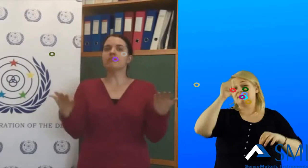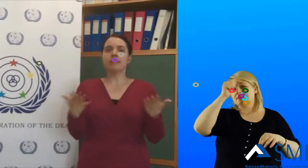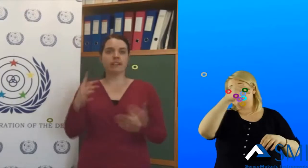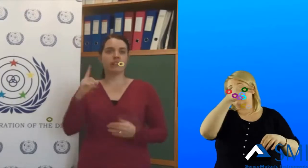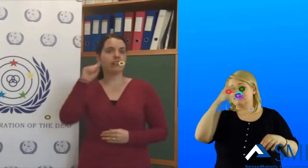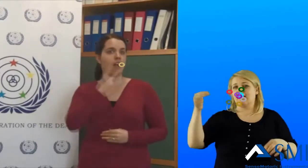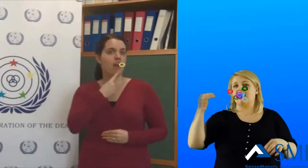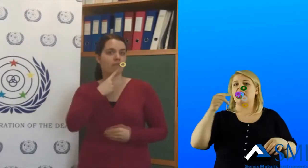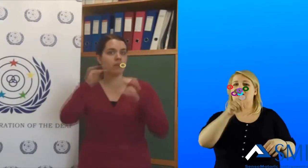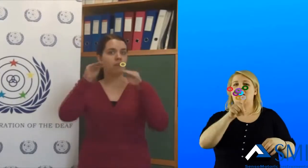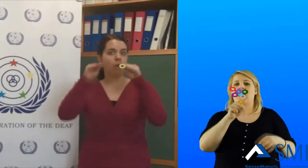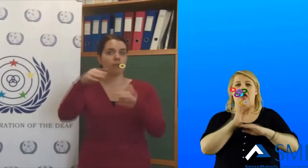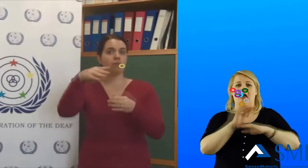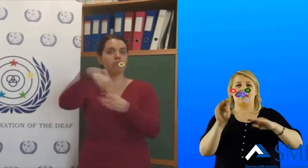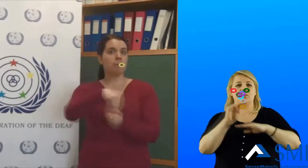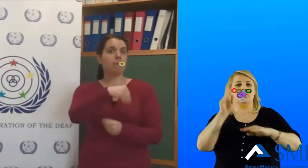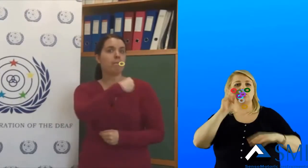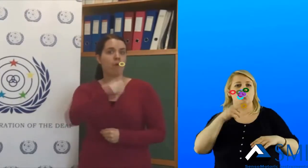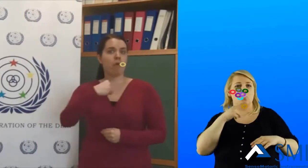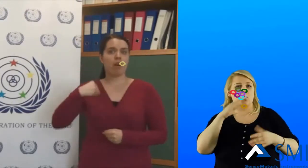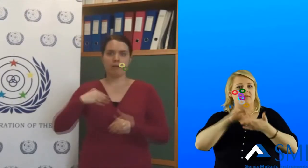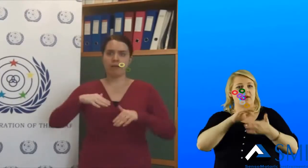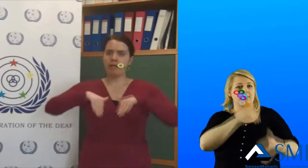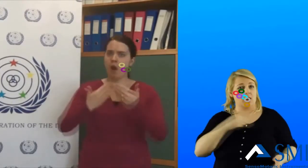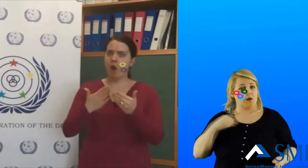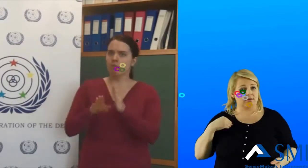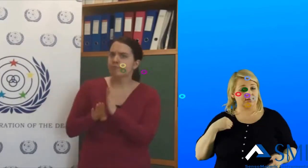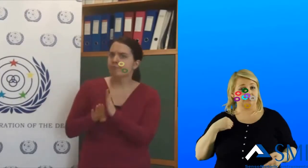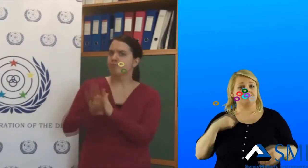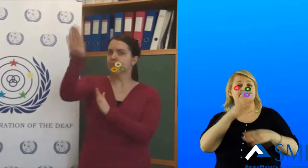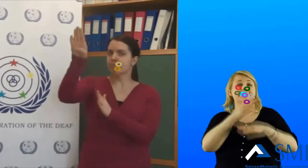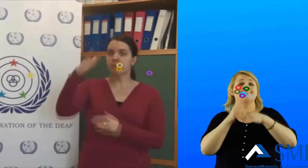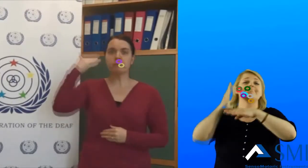While the woman on the right signs Polish Sign Language.